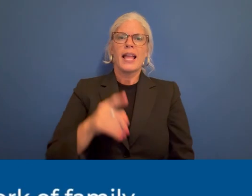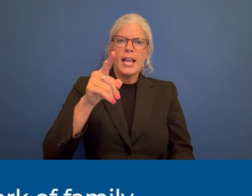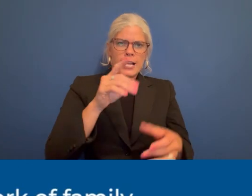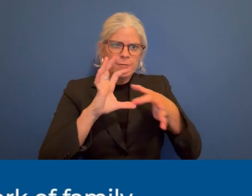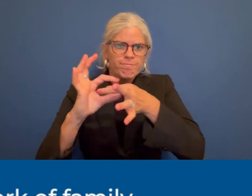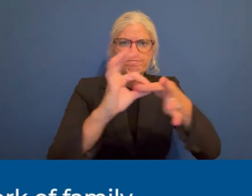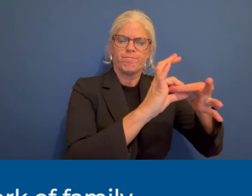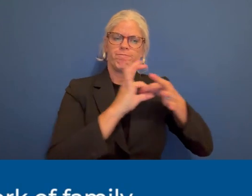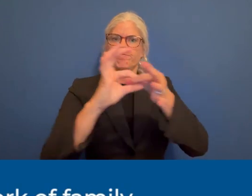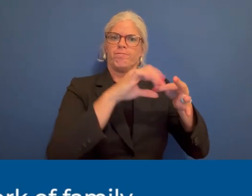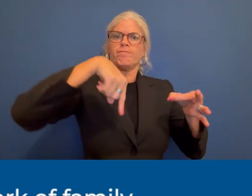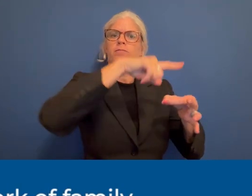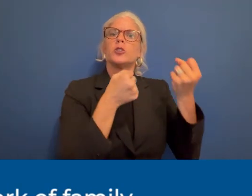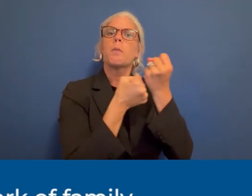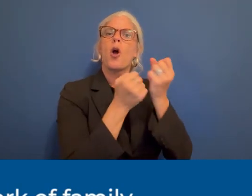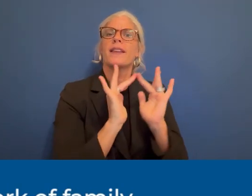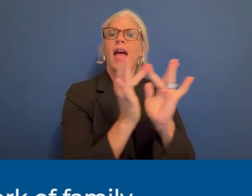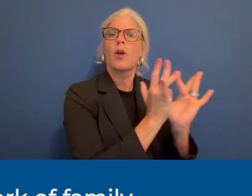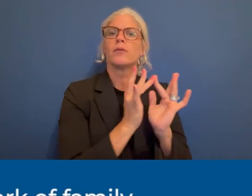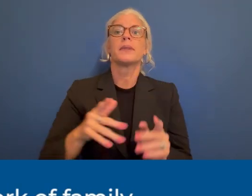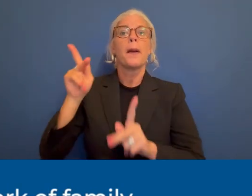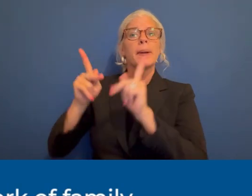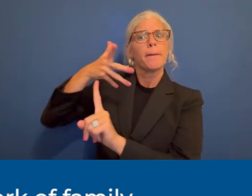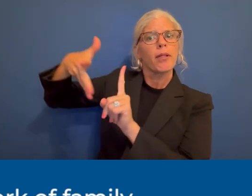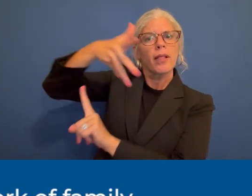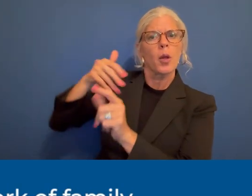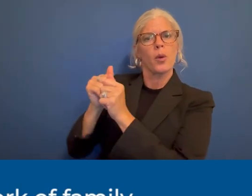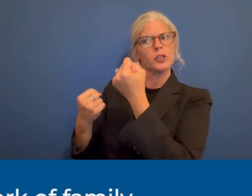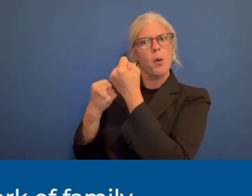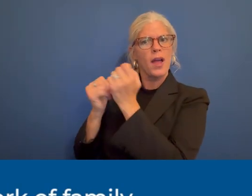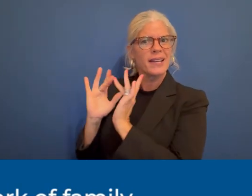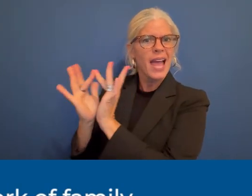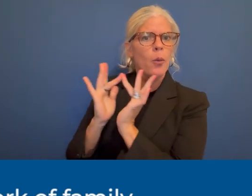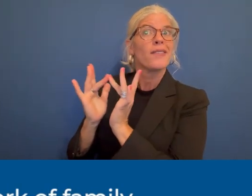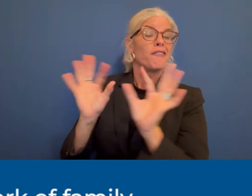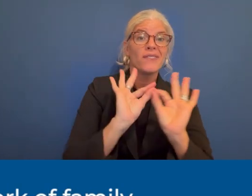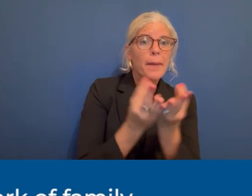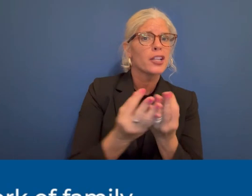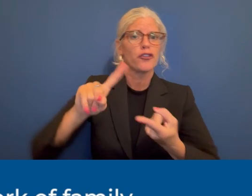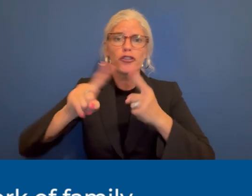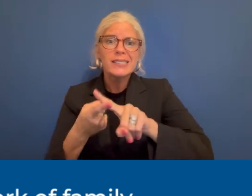Build a support network. Surround yourself with a supportive network of family, friends, and professionals who understand your needs